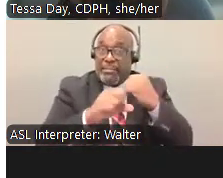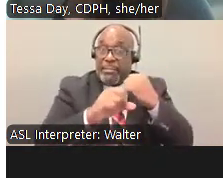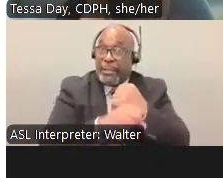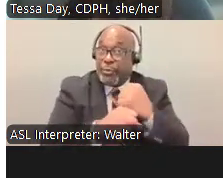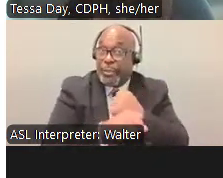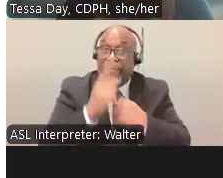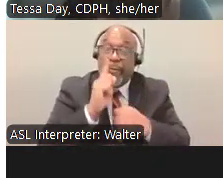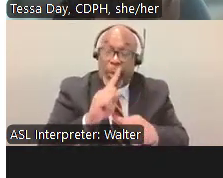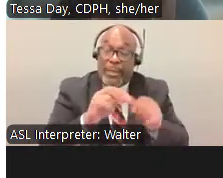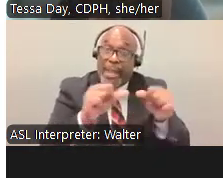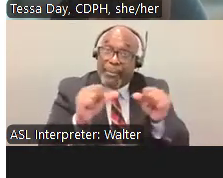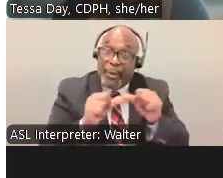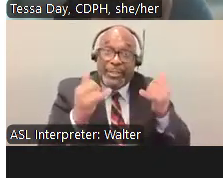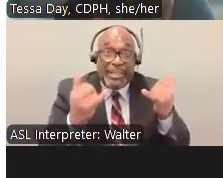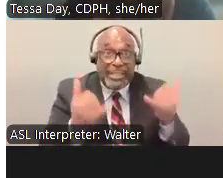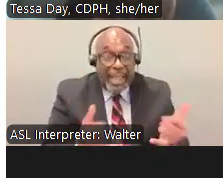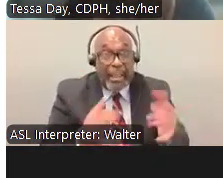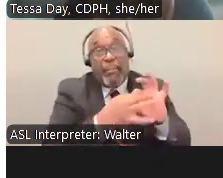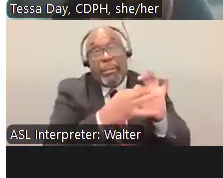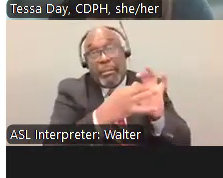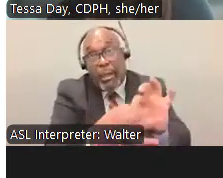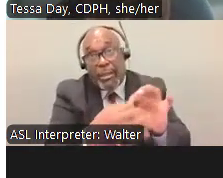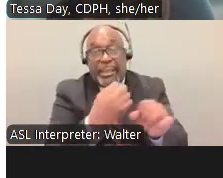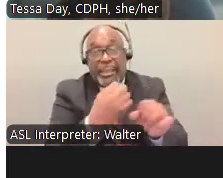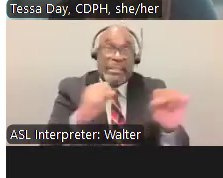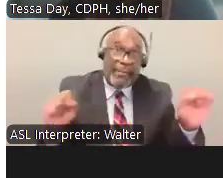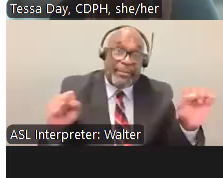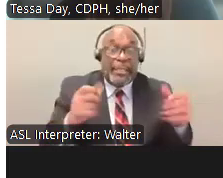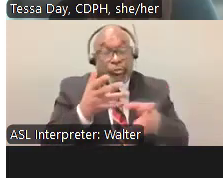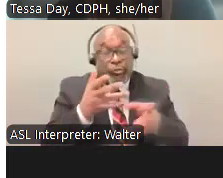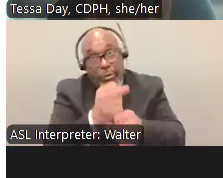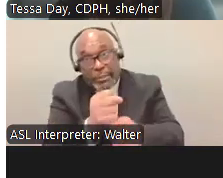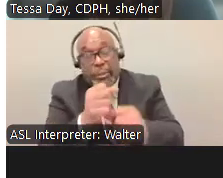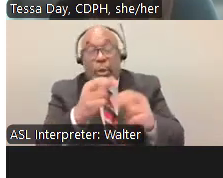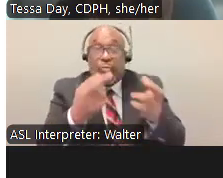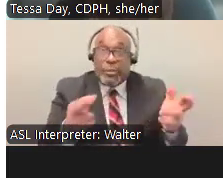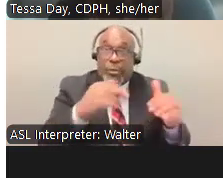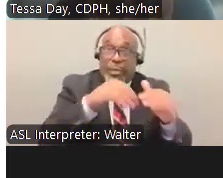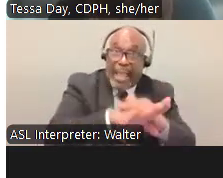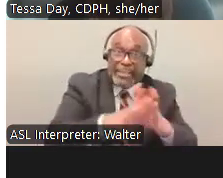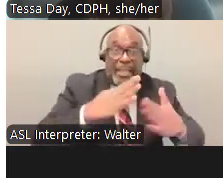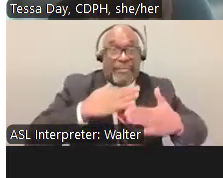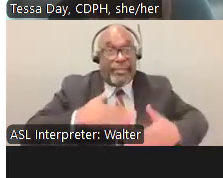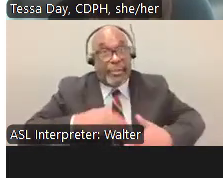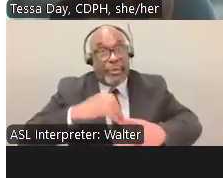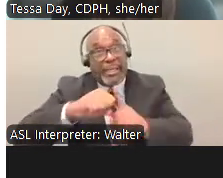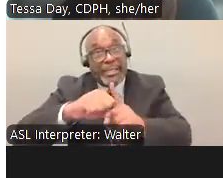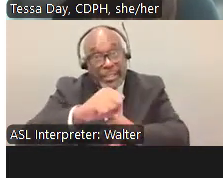13:35:58 today. We looked at belonging 13:36:01 and safety, trust, resource 13:36:02 access, and physical conditions, 13:36:04 and we see that that consistent